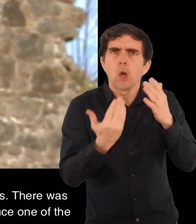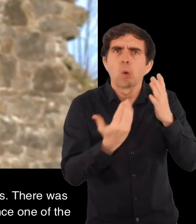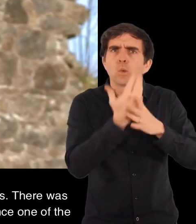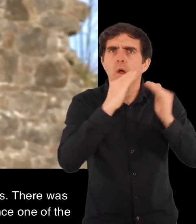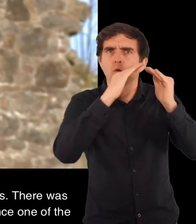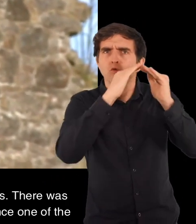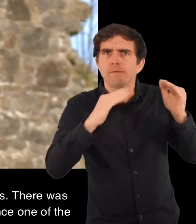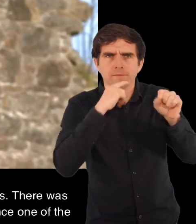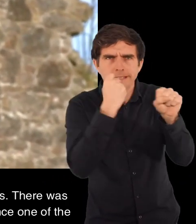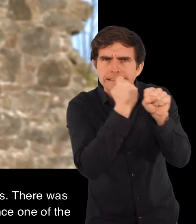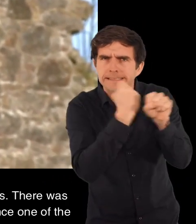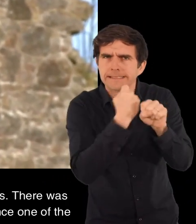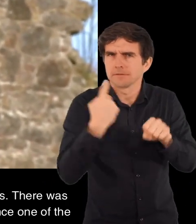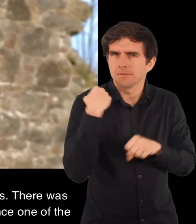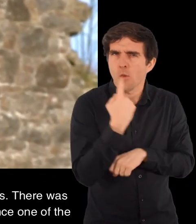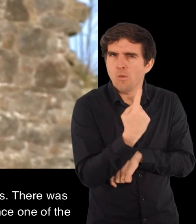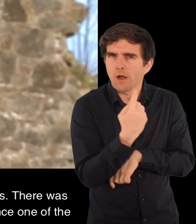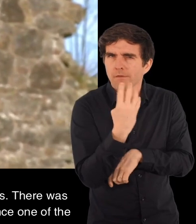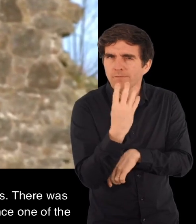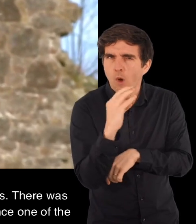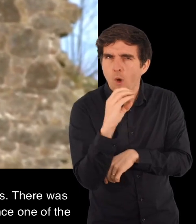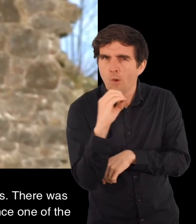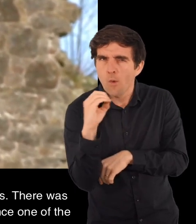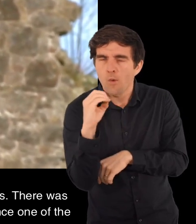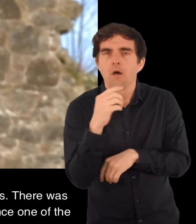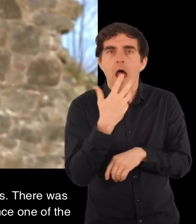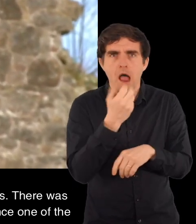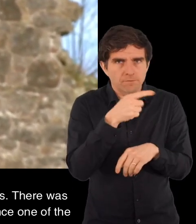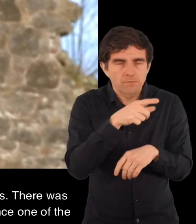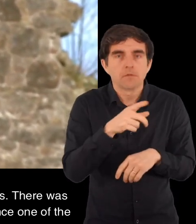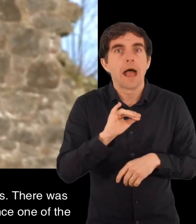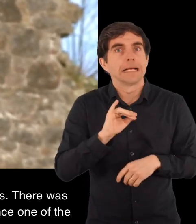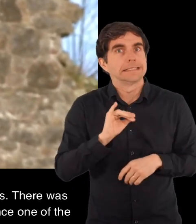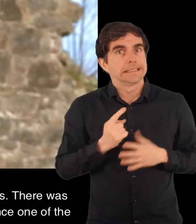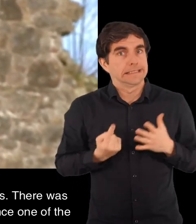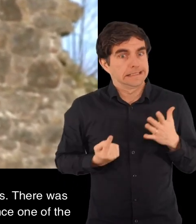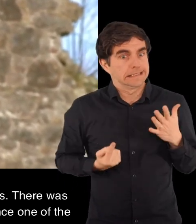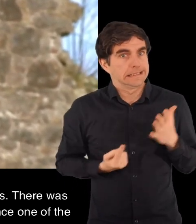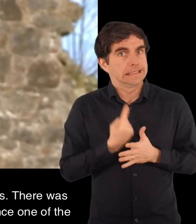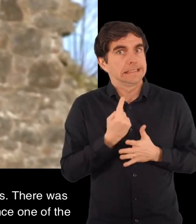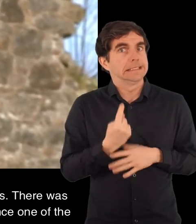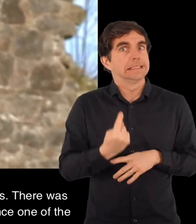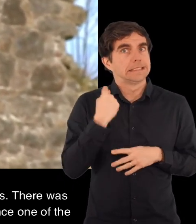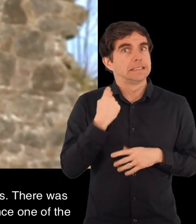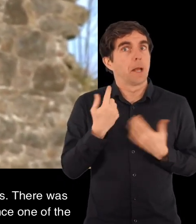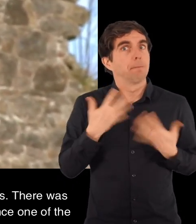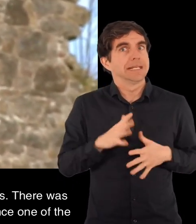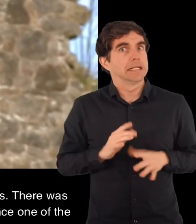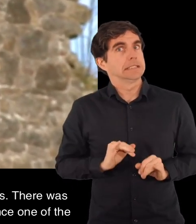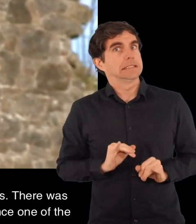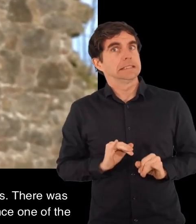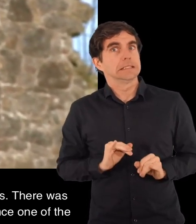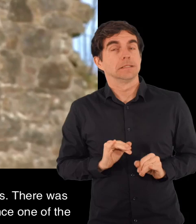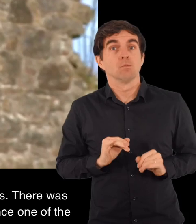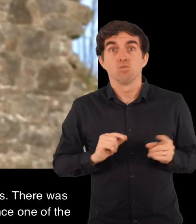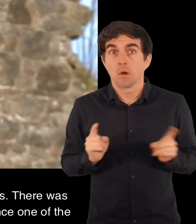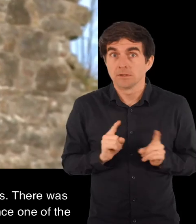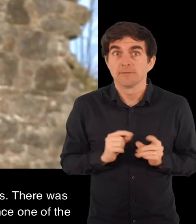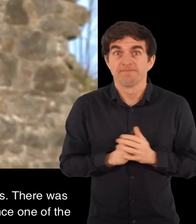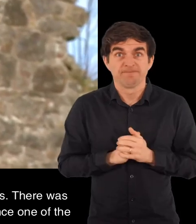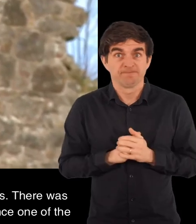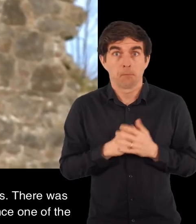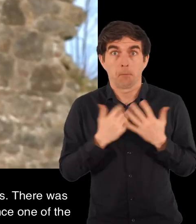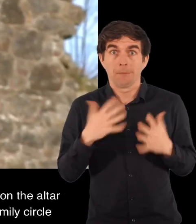the new roof was fitted in the 1400s. There was also sacrilege committed, for instance one of the